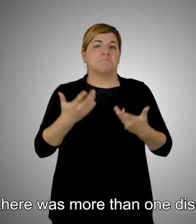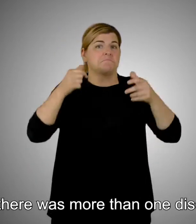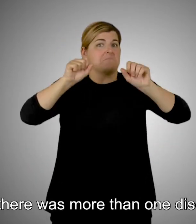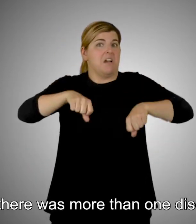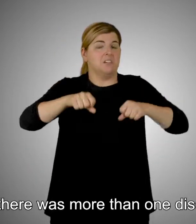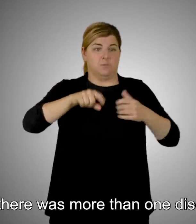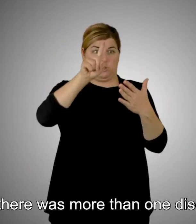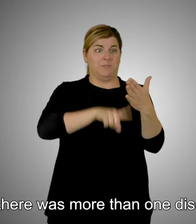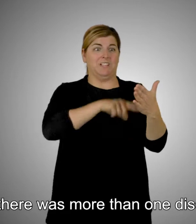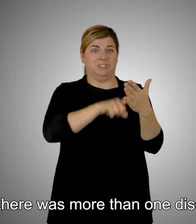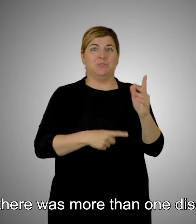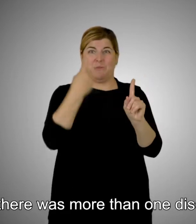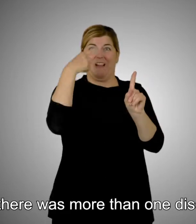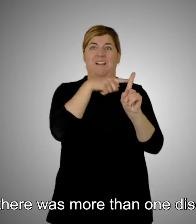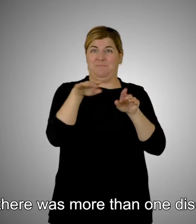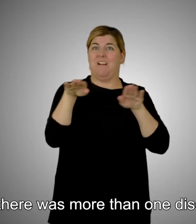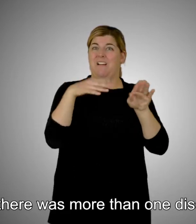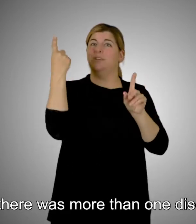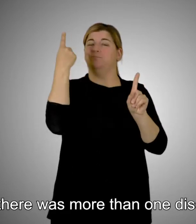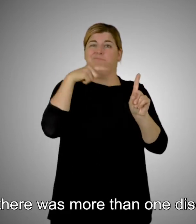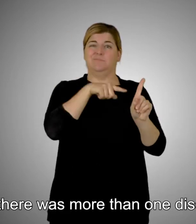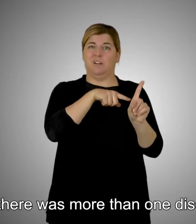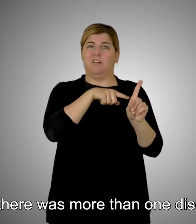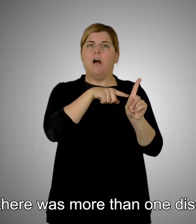Maybe there was more than one discriminatory act.